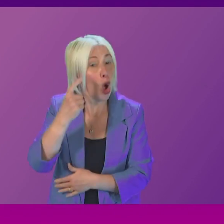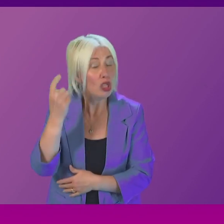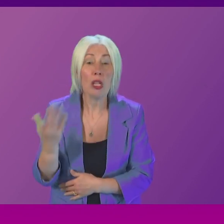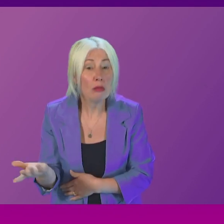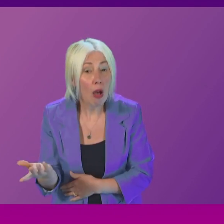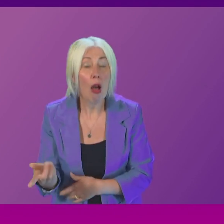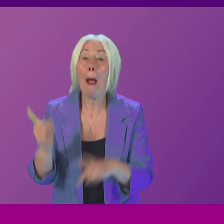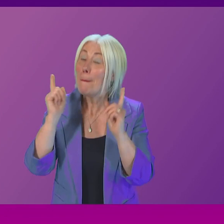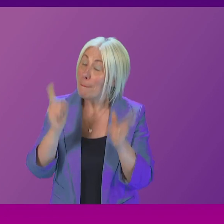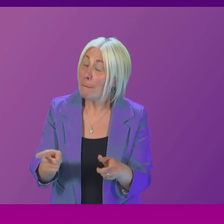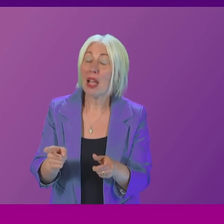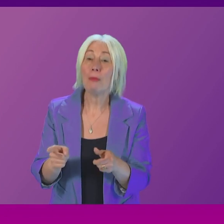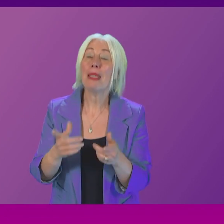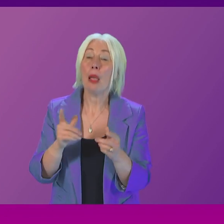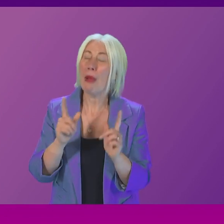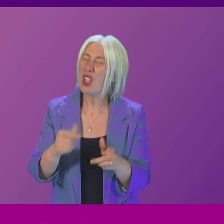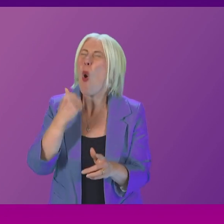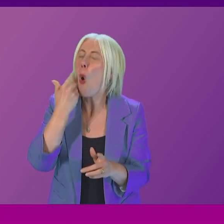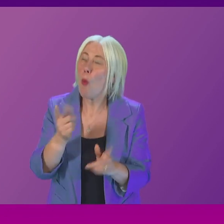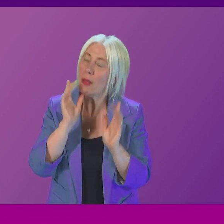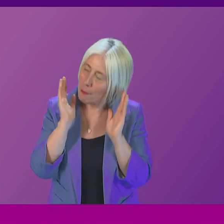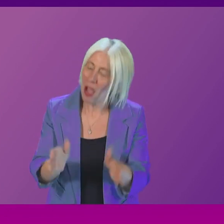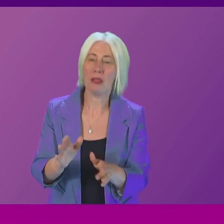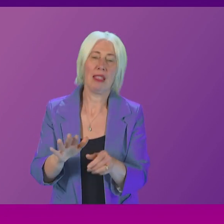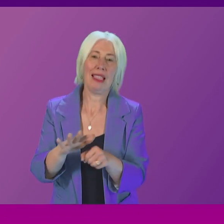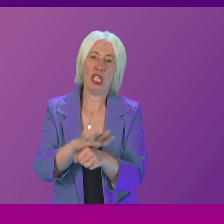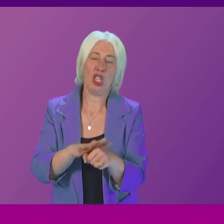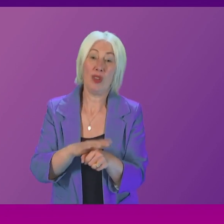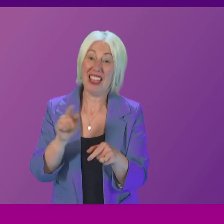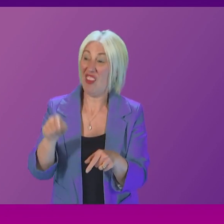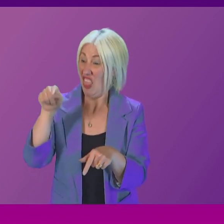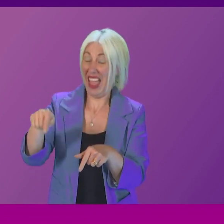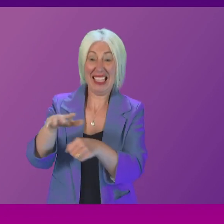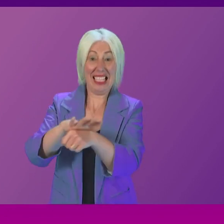However, even in cases in which particularly heinous crimes have been committed, it must